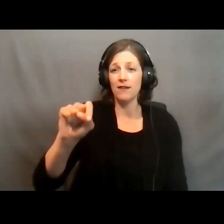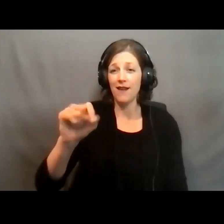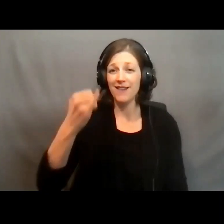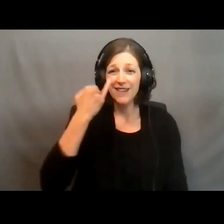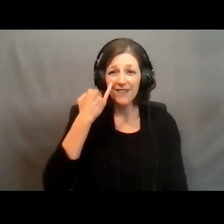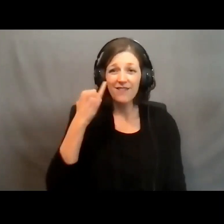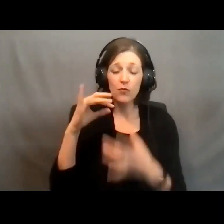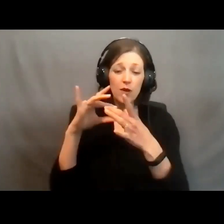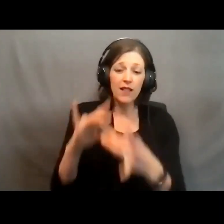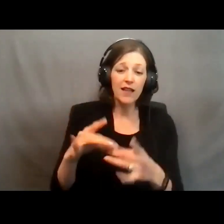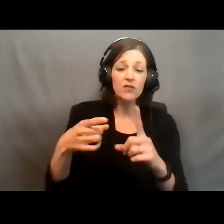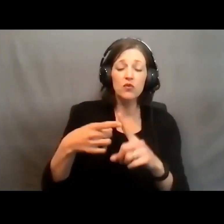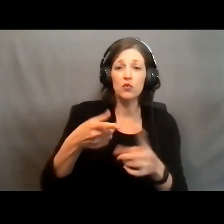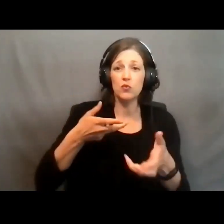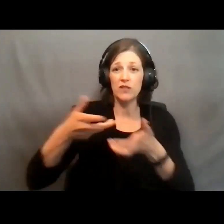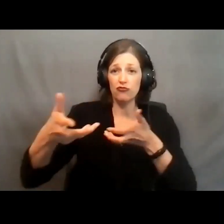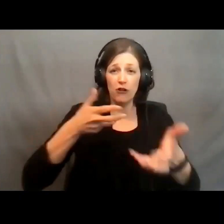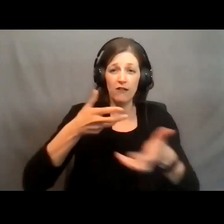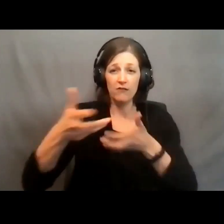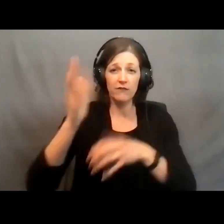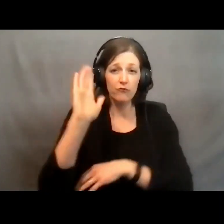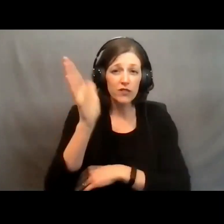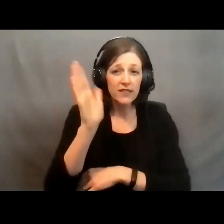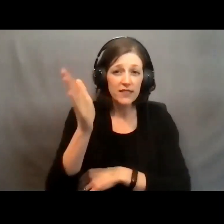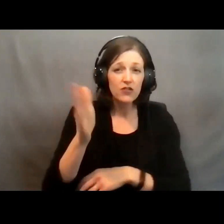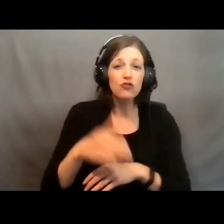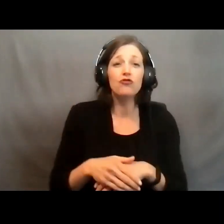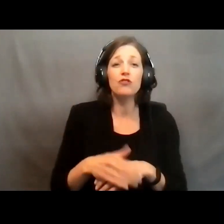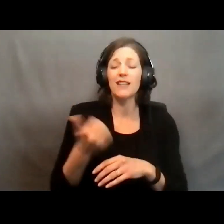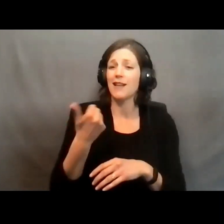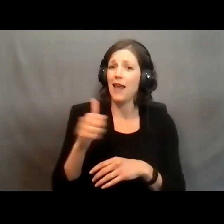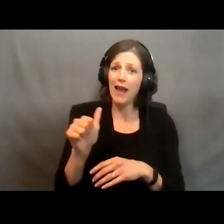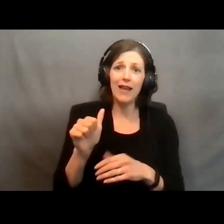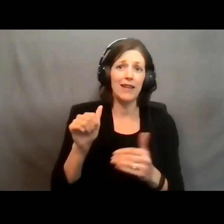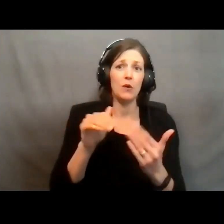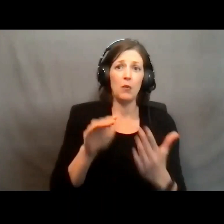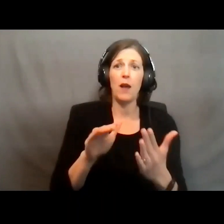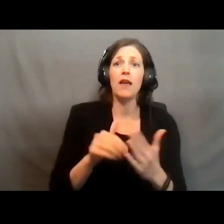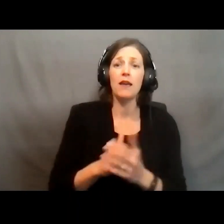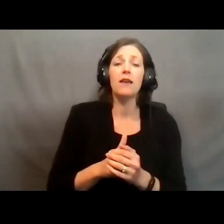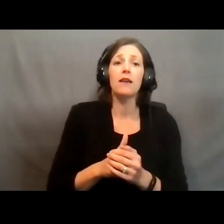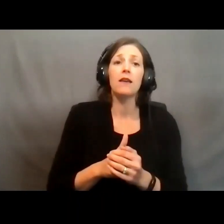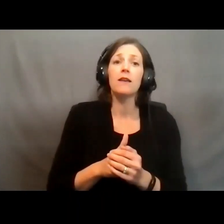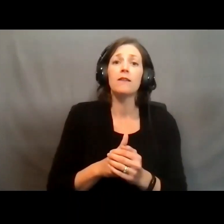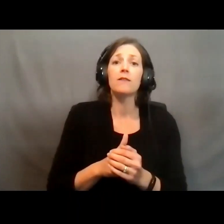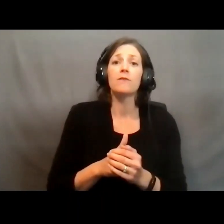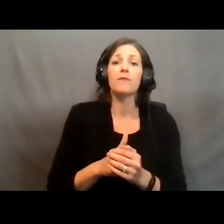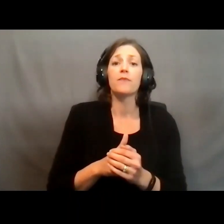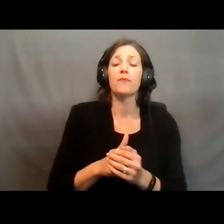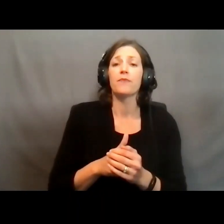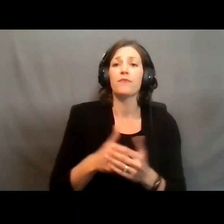interactive presentation in any way 13:44:44 , there is a dedicated box for that